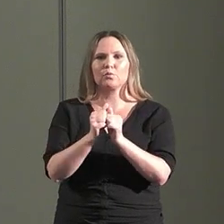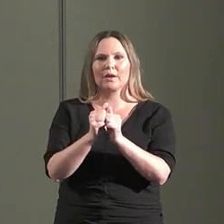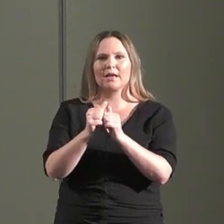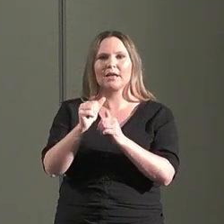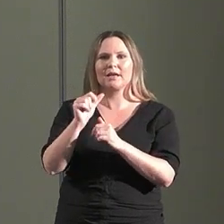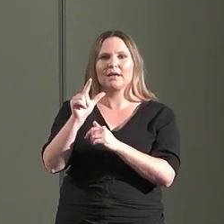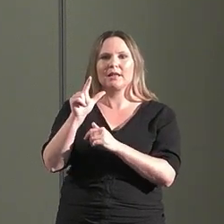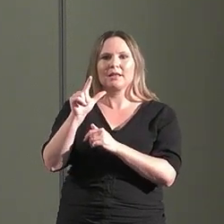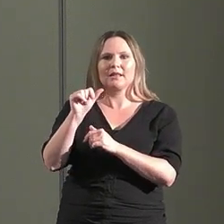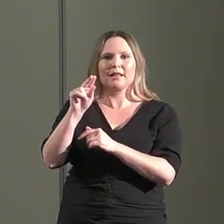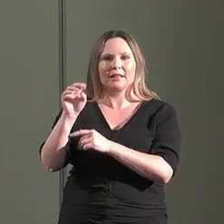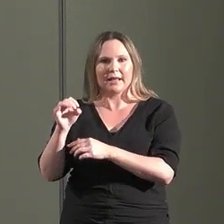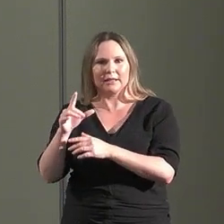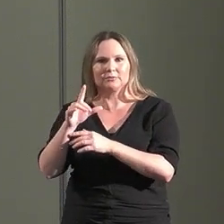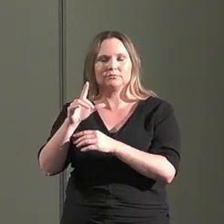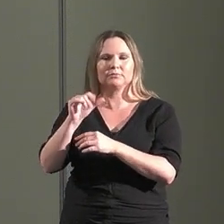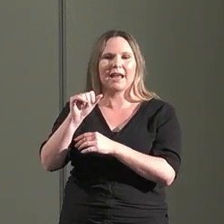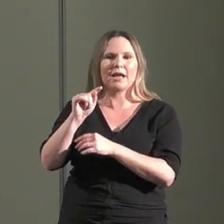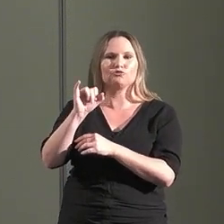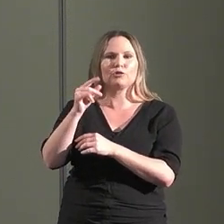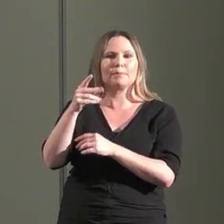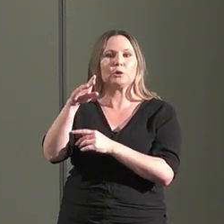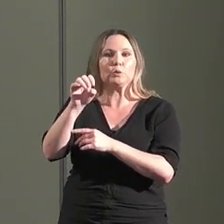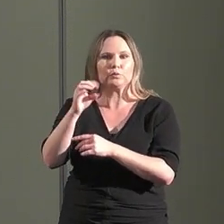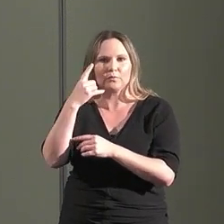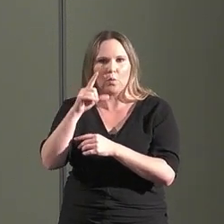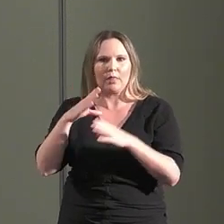on HTML or body element.